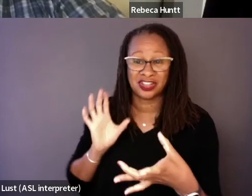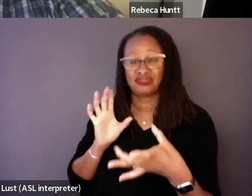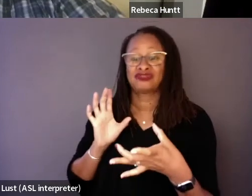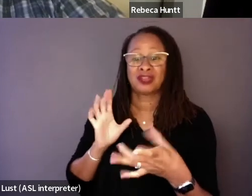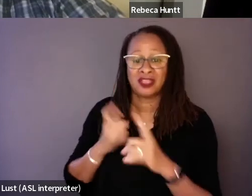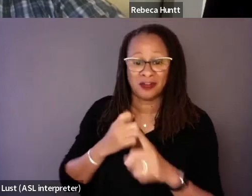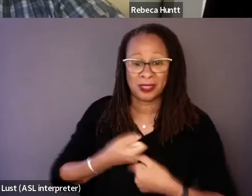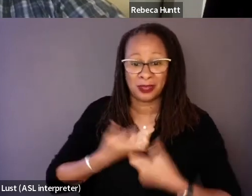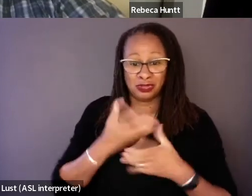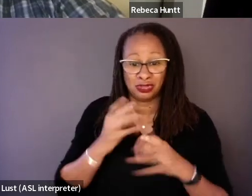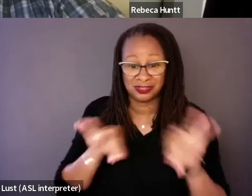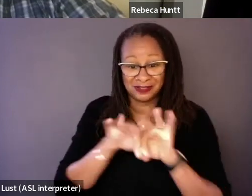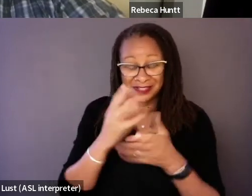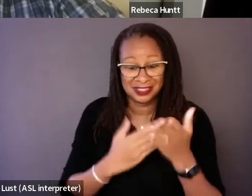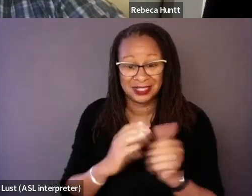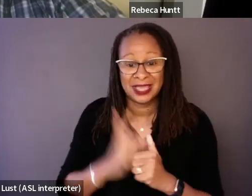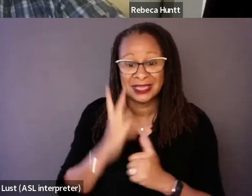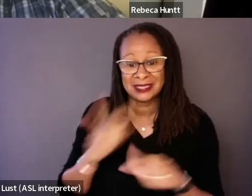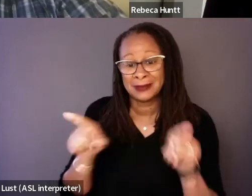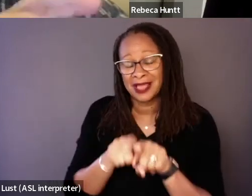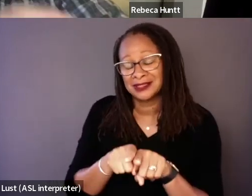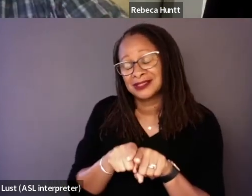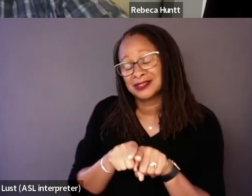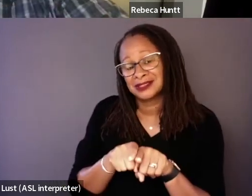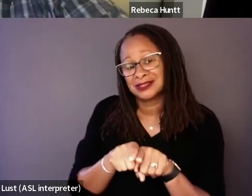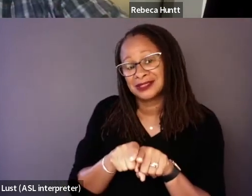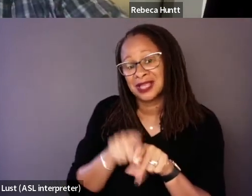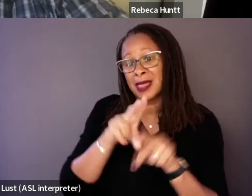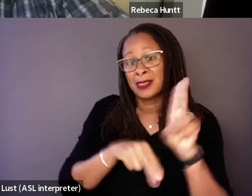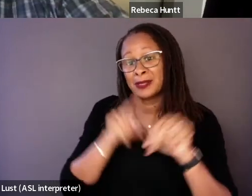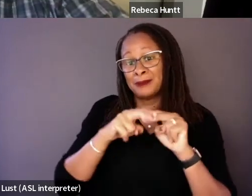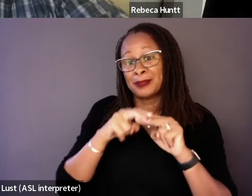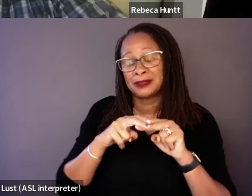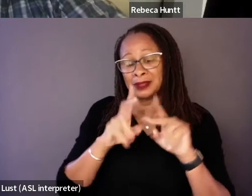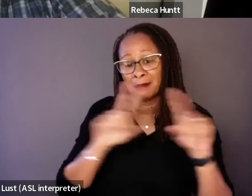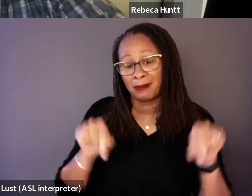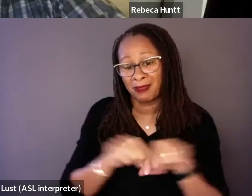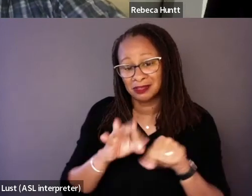scenes and see them as, you know, the building blocks of a story? Or is it impossible to sort of --